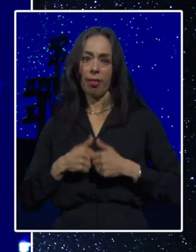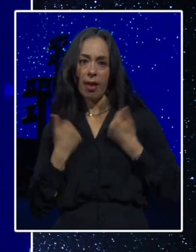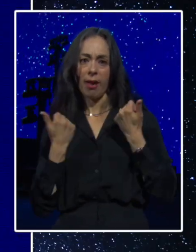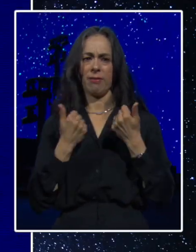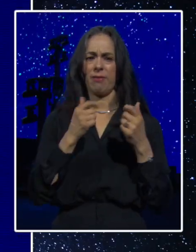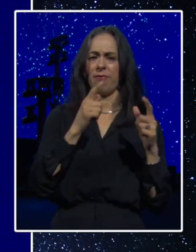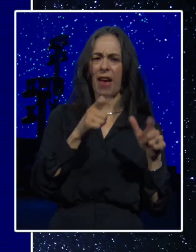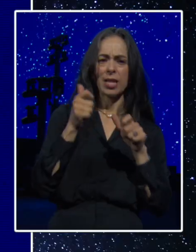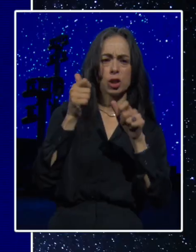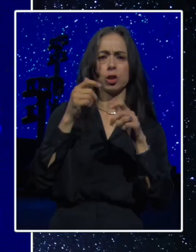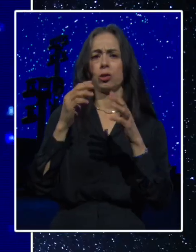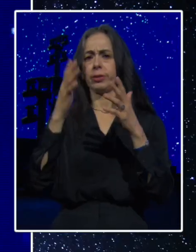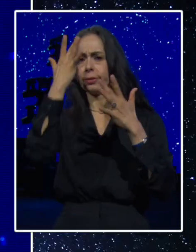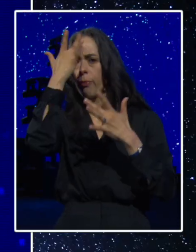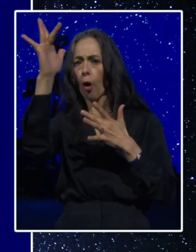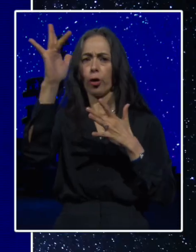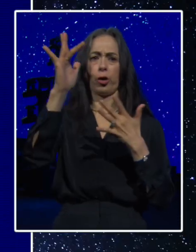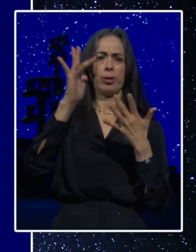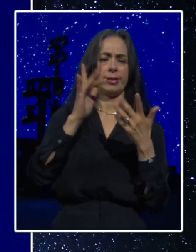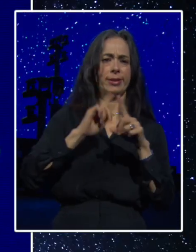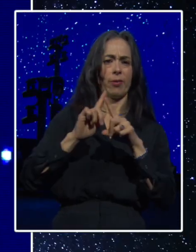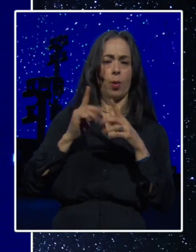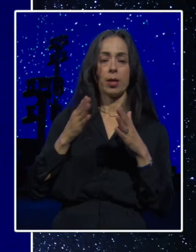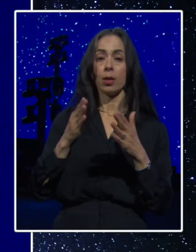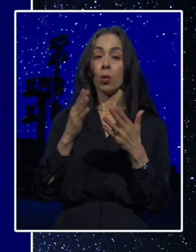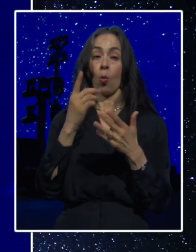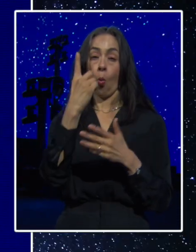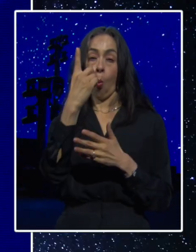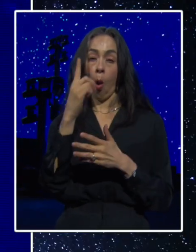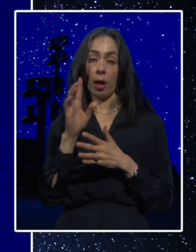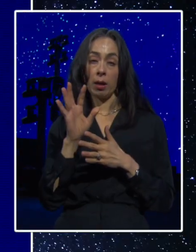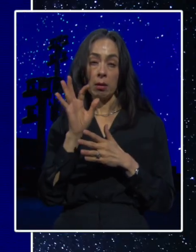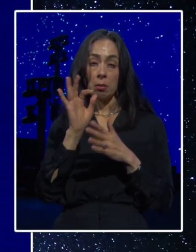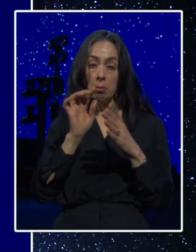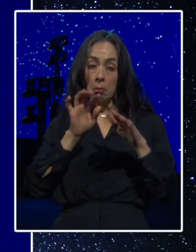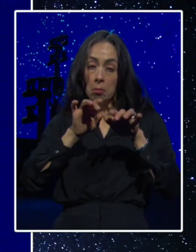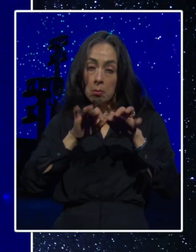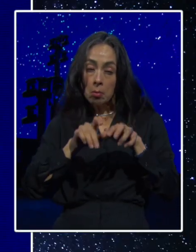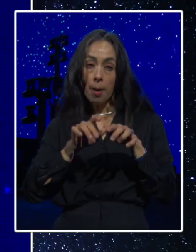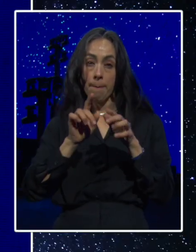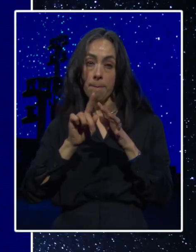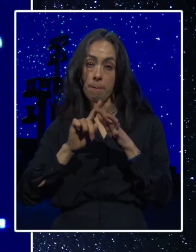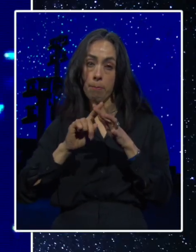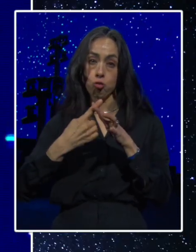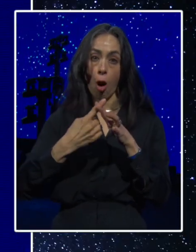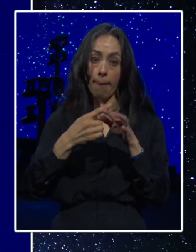With a single prompt, you now have the power to bring your imagination to life.